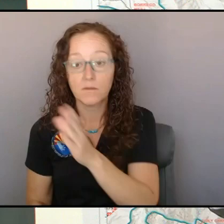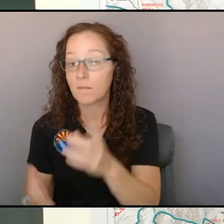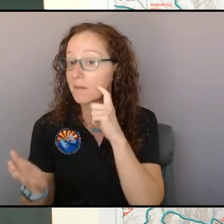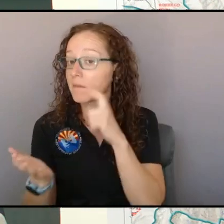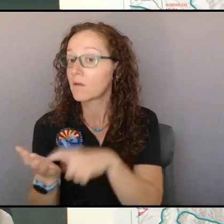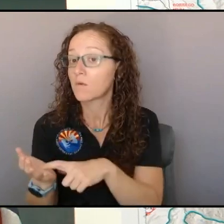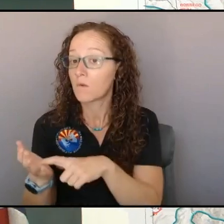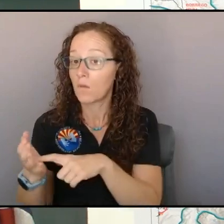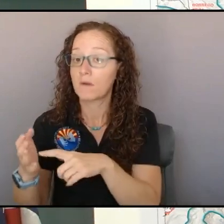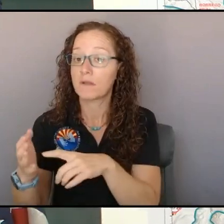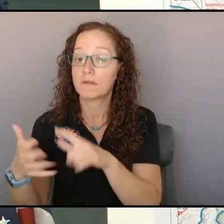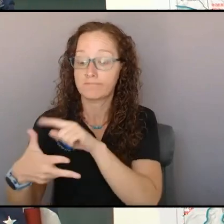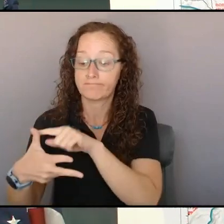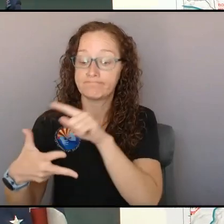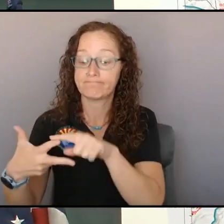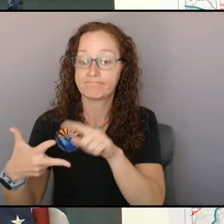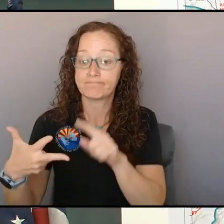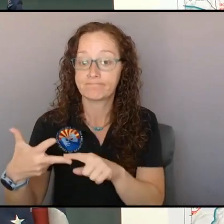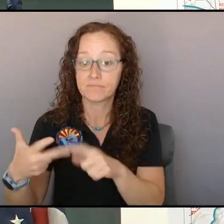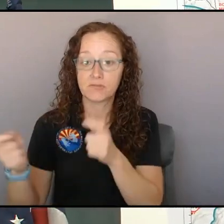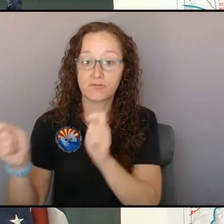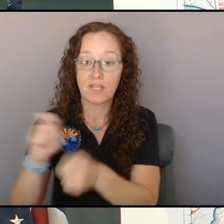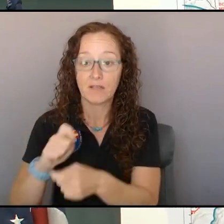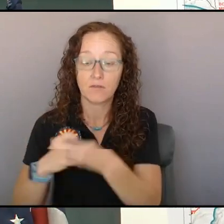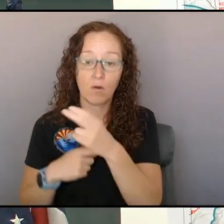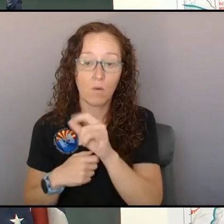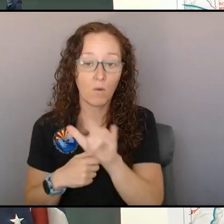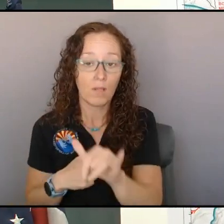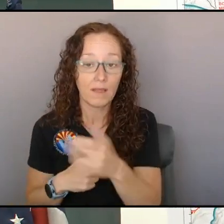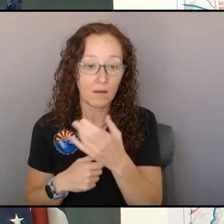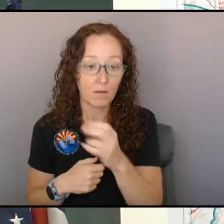Geronimo area, and then in as we get a little bit further